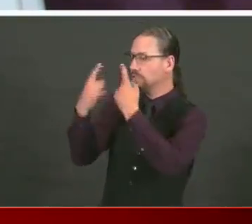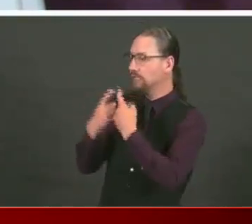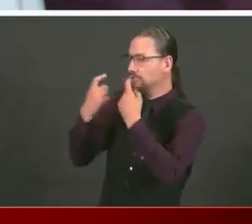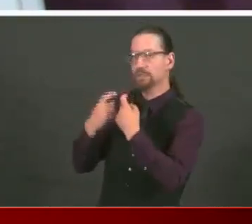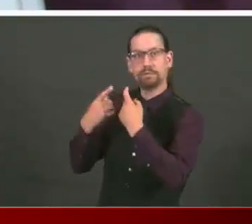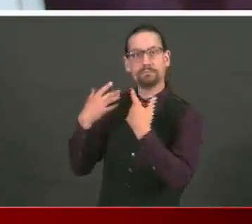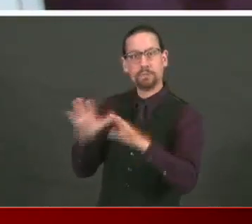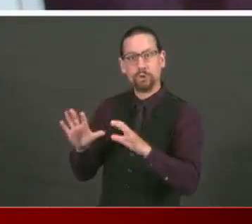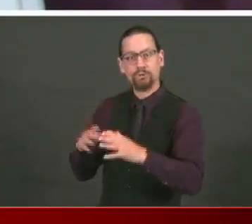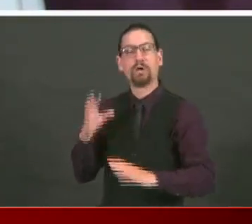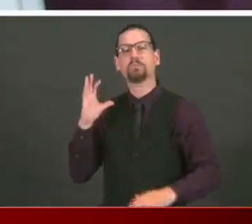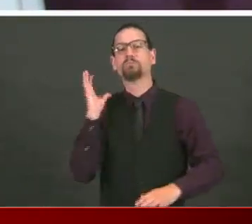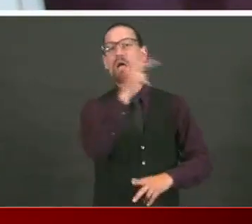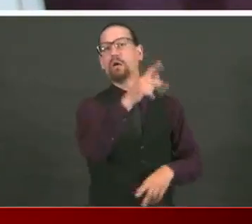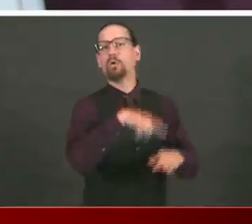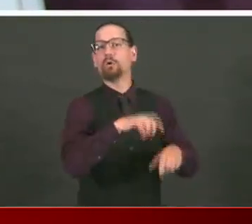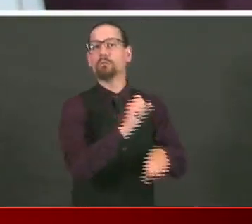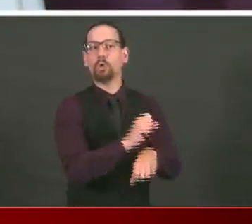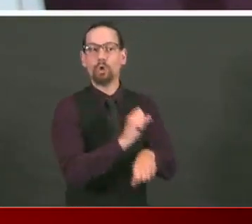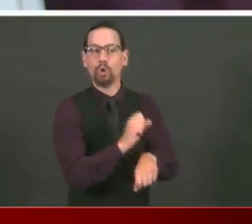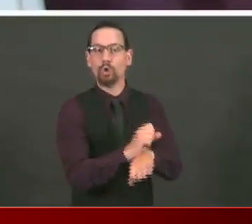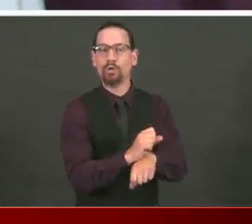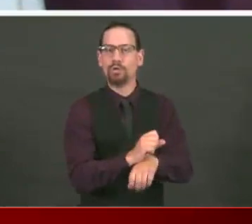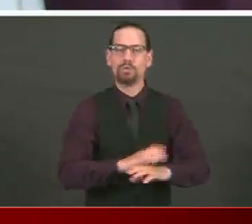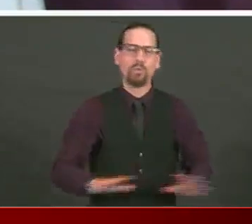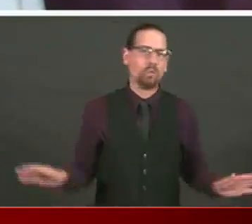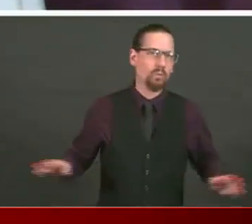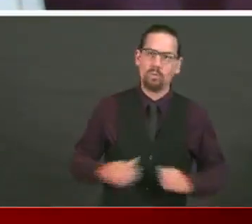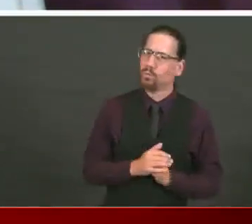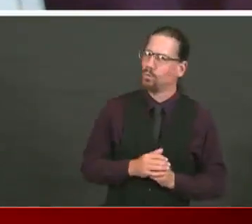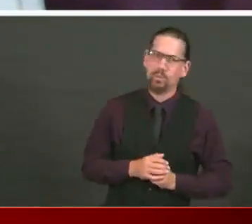EMPLOYERS THAT YOU MUST LET YOUR EMPLOYEES STAY